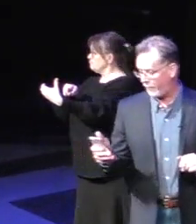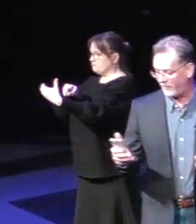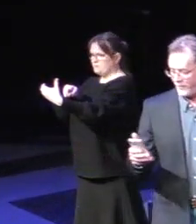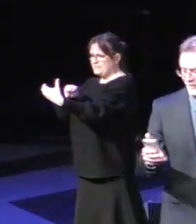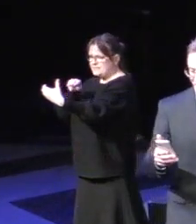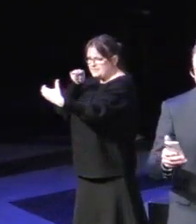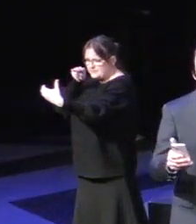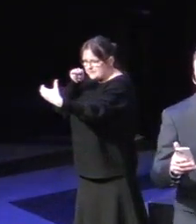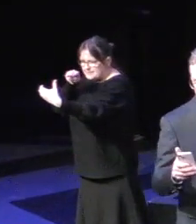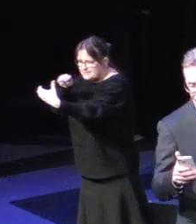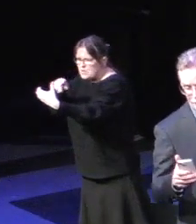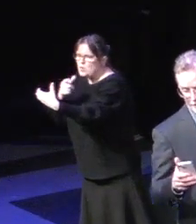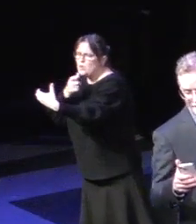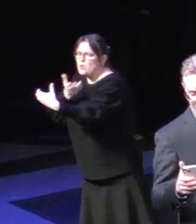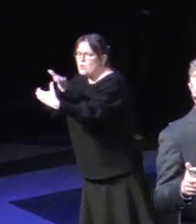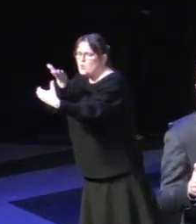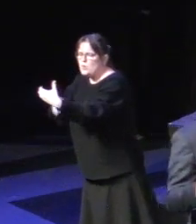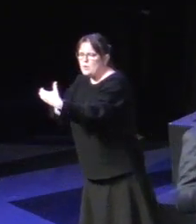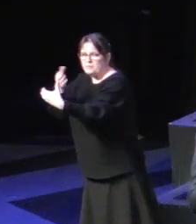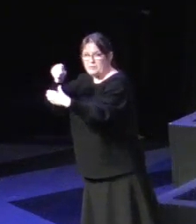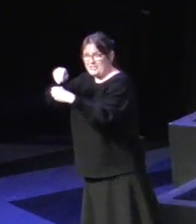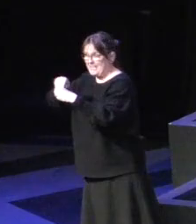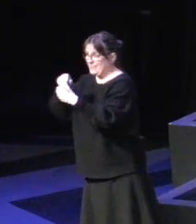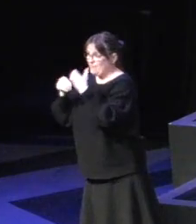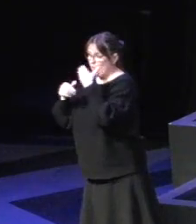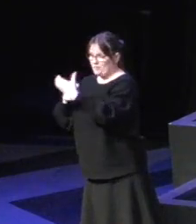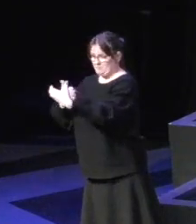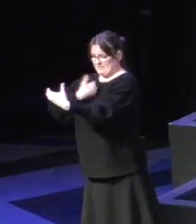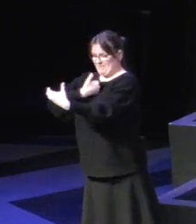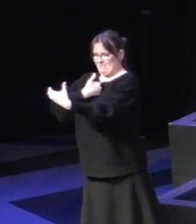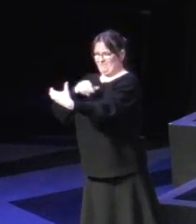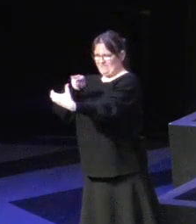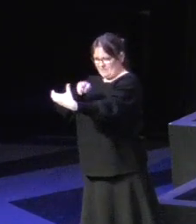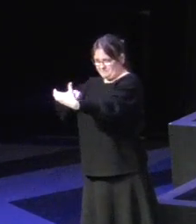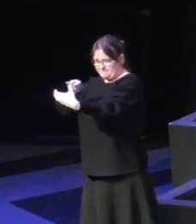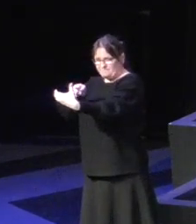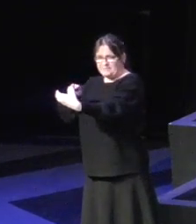you see on your phone. I want to introduce you to your,